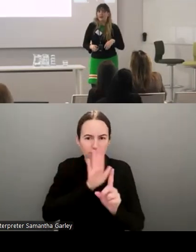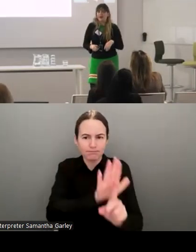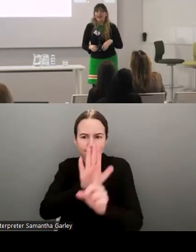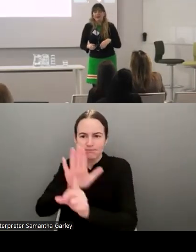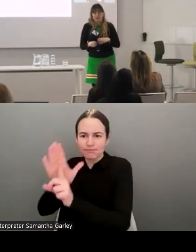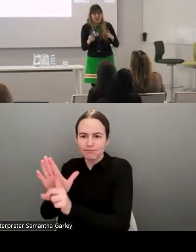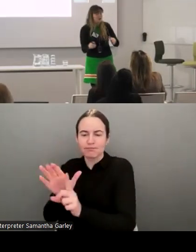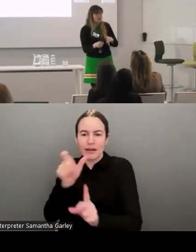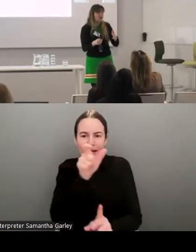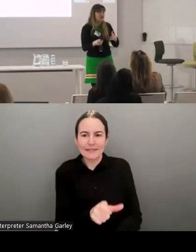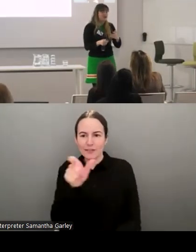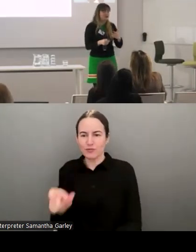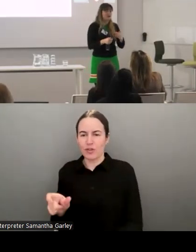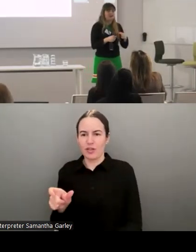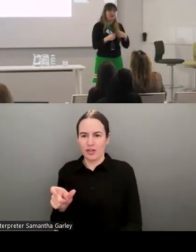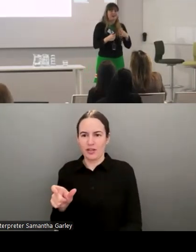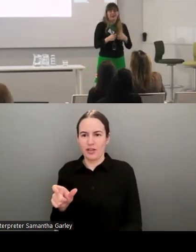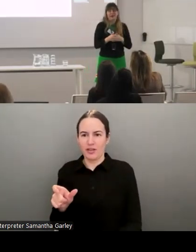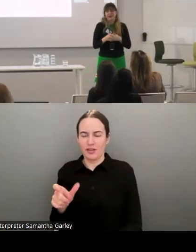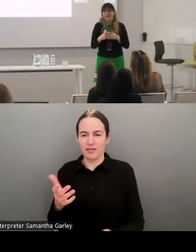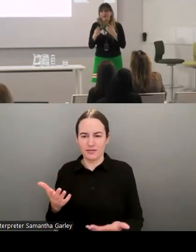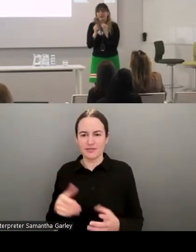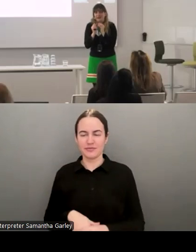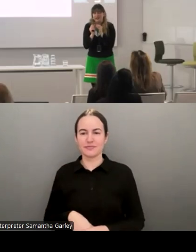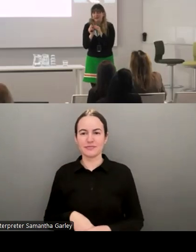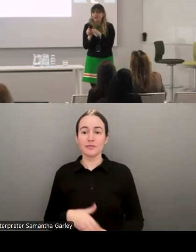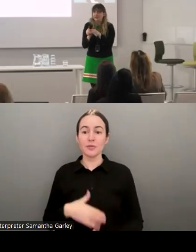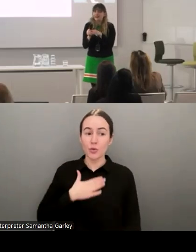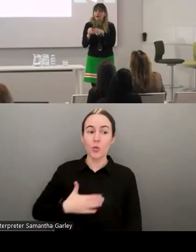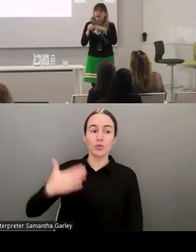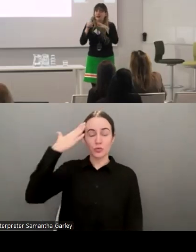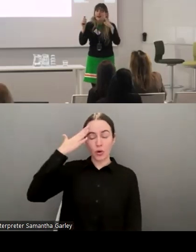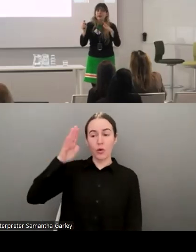And when we only search for disability narratives individually, then we lose